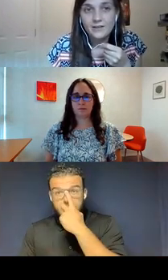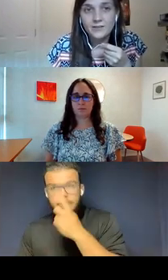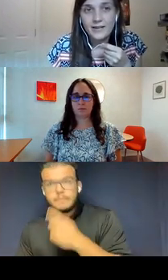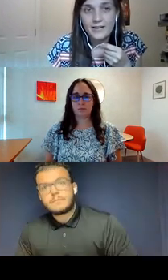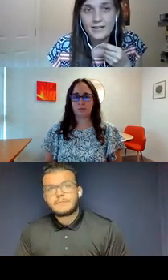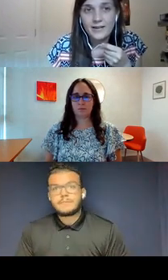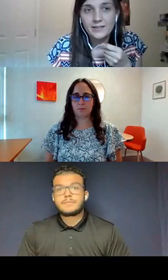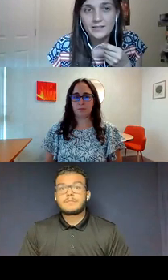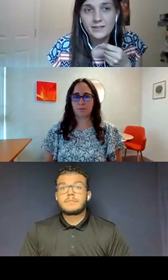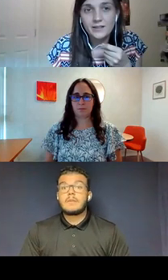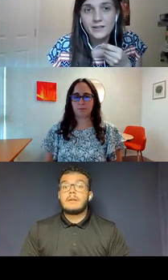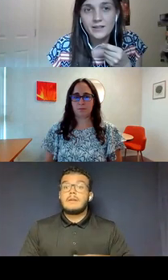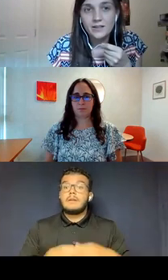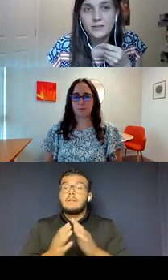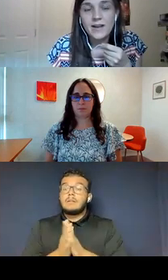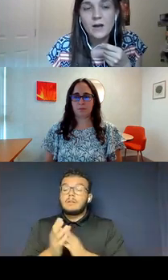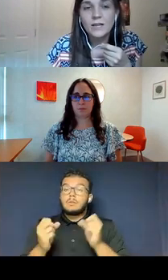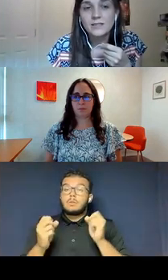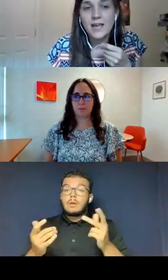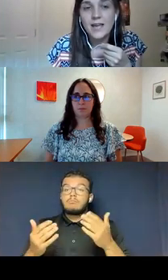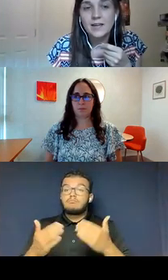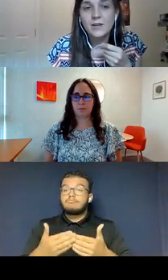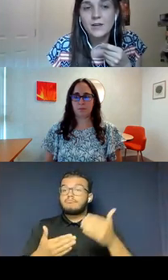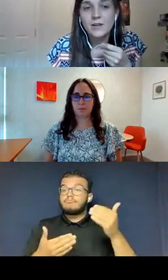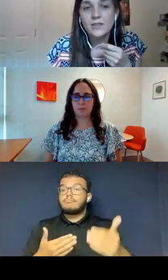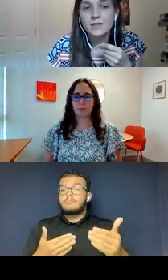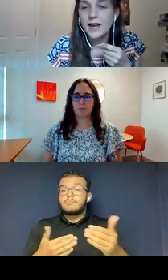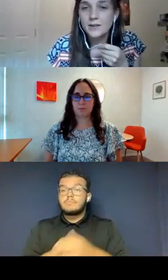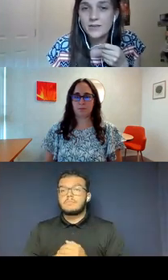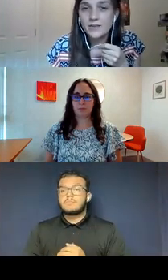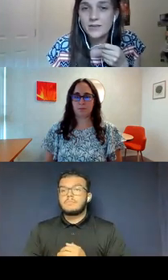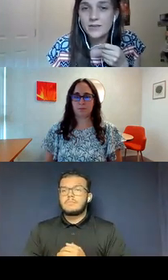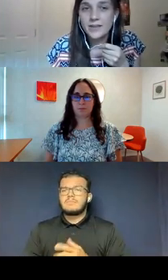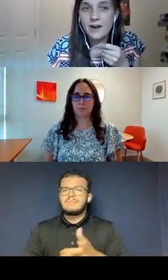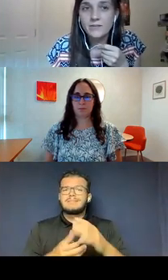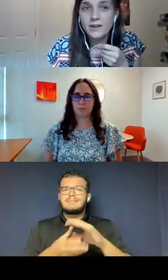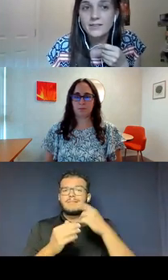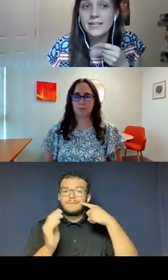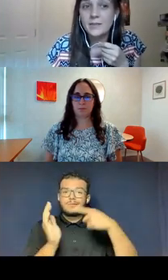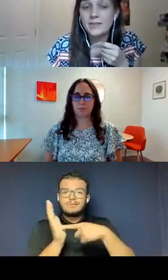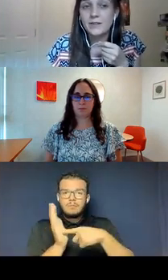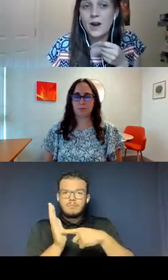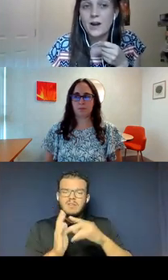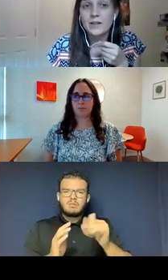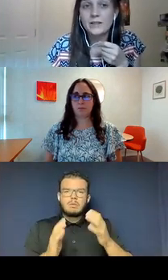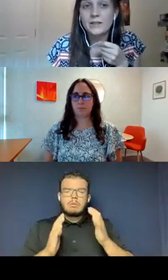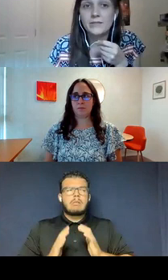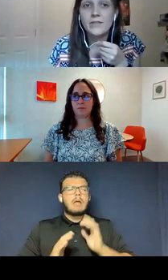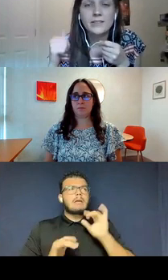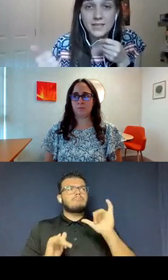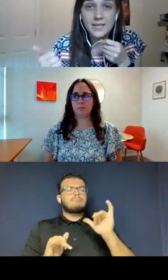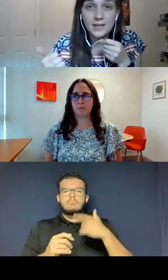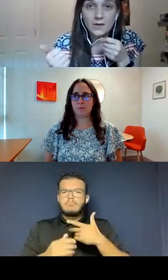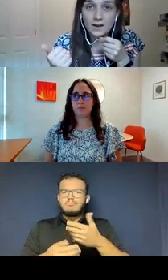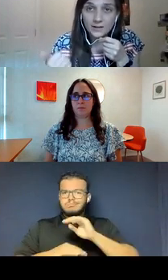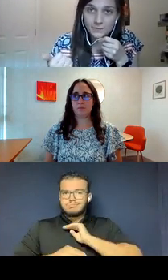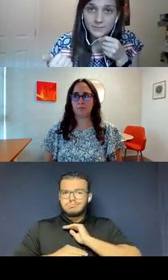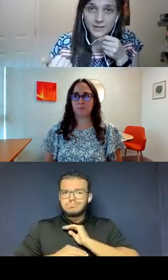All right, so now let's say the client you're thinking of did meet the requirements of seeking or accepting